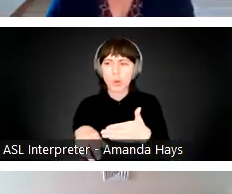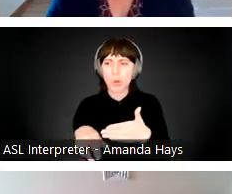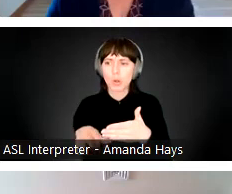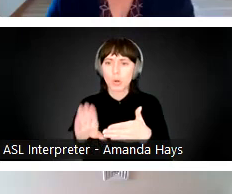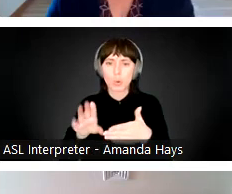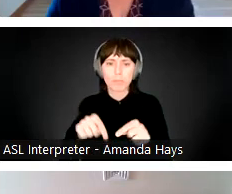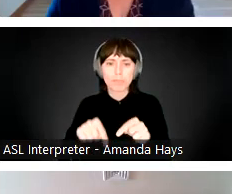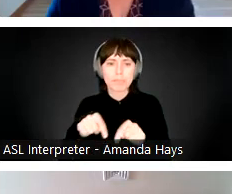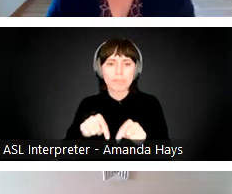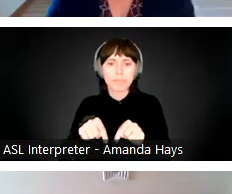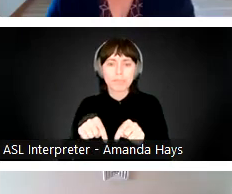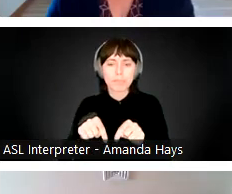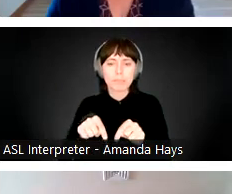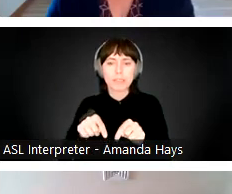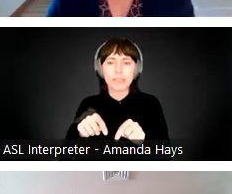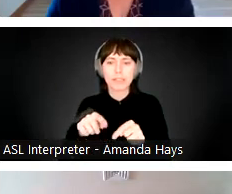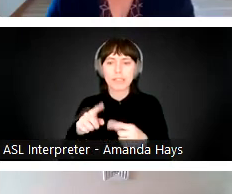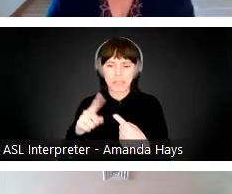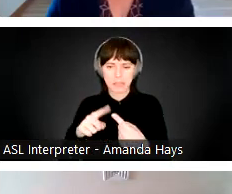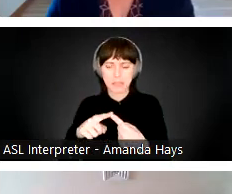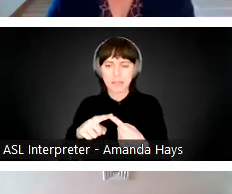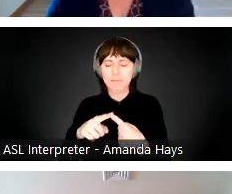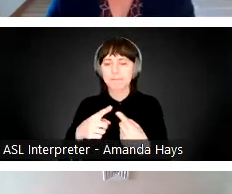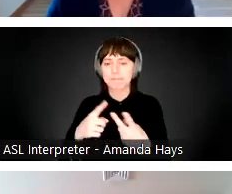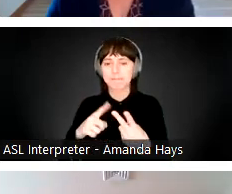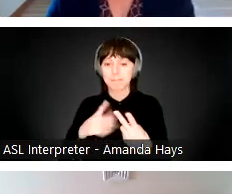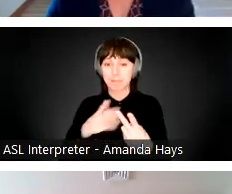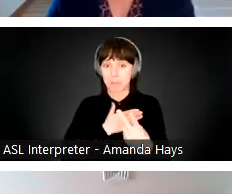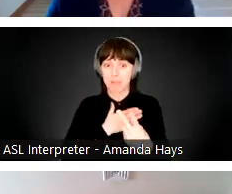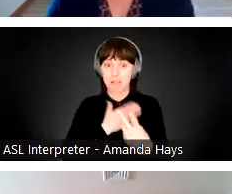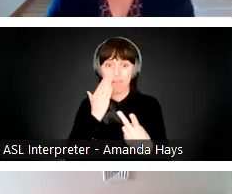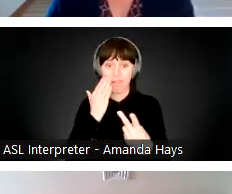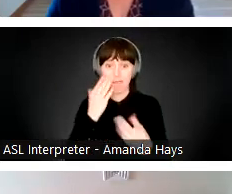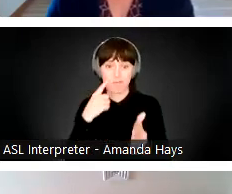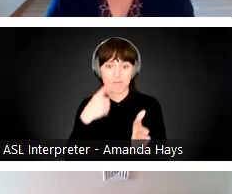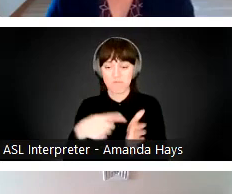moved- to my knowledge, Parkinson's disease-